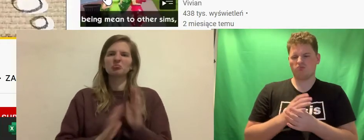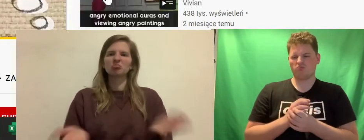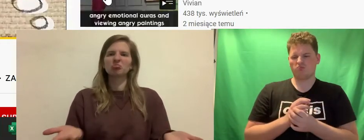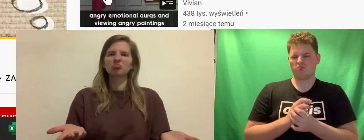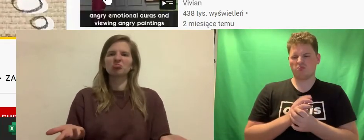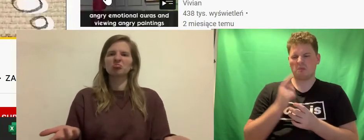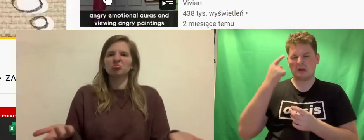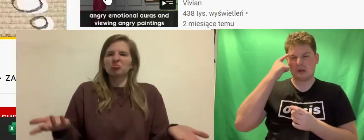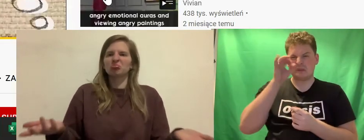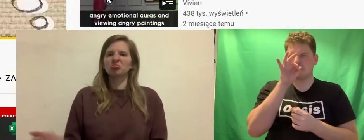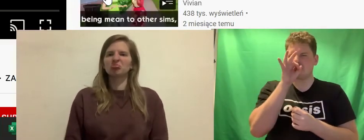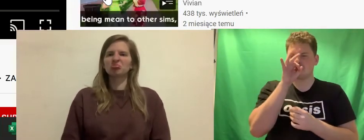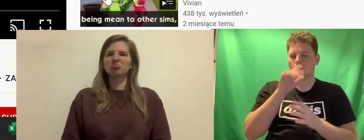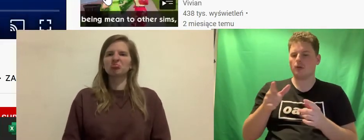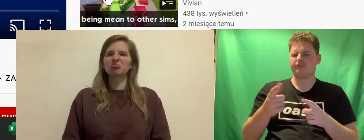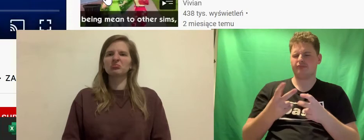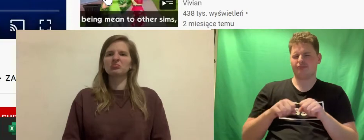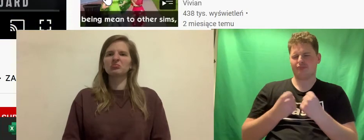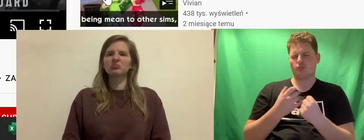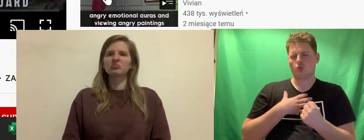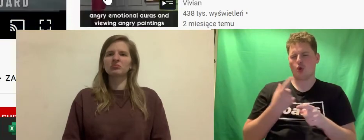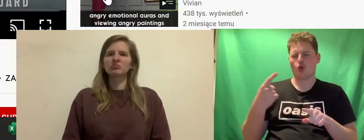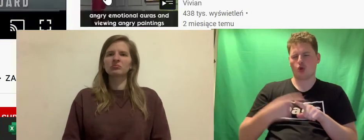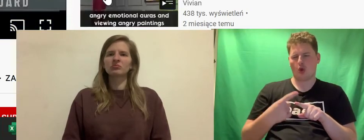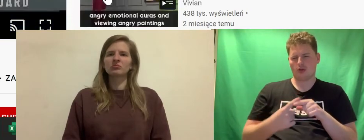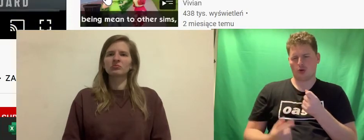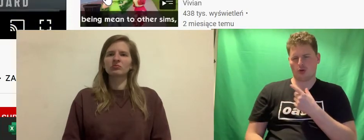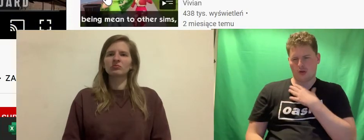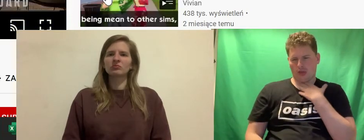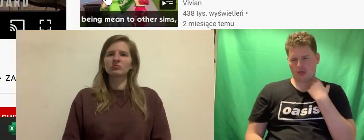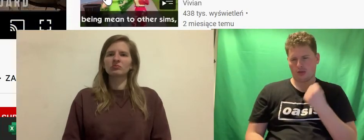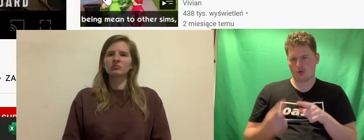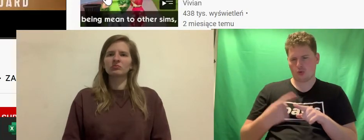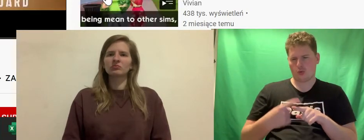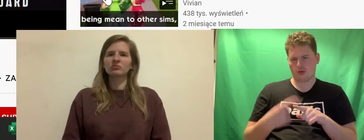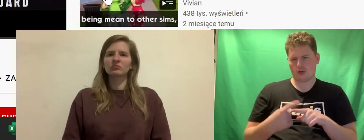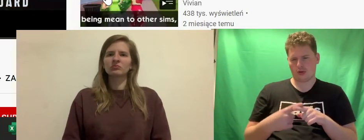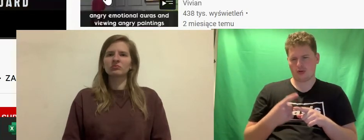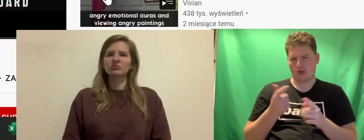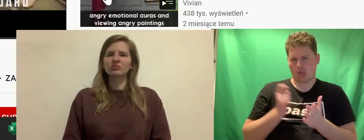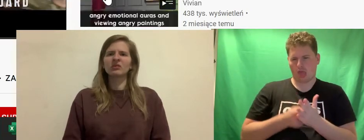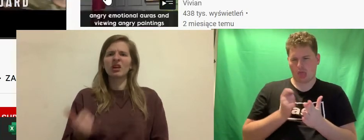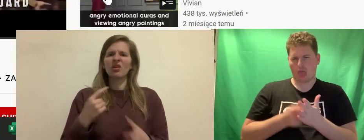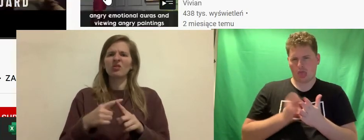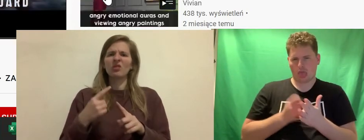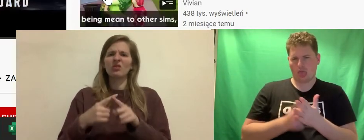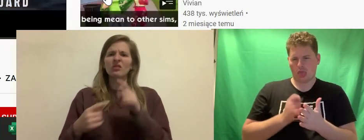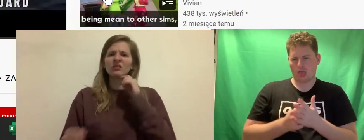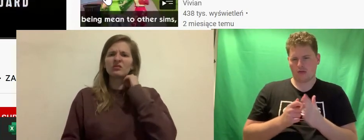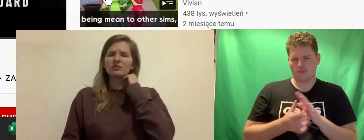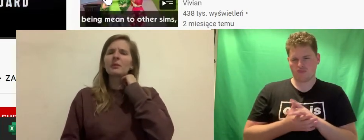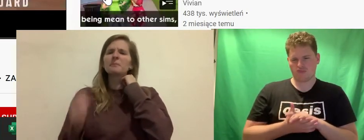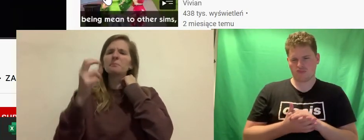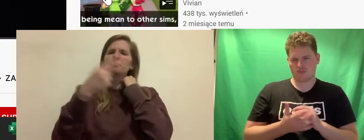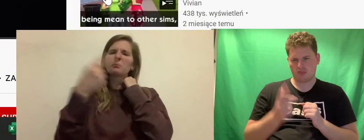K; and Sims 4? you have nothing to do with success? no advantages or disadvantages? will we just skip it? A: and they exaggerated a bit too, because the sims expansion? it is a bit pointless, I think that they are giving away with the accessory right away, not ...